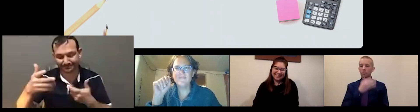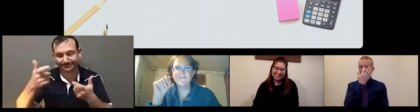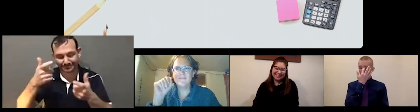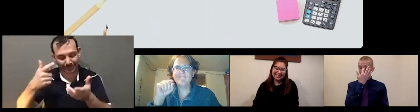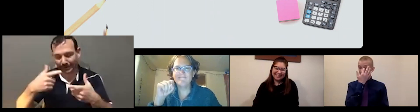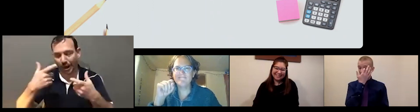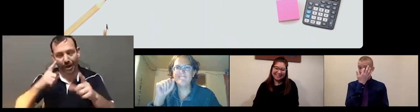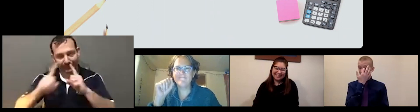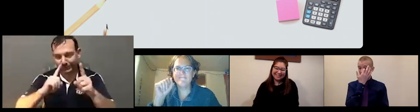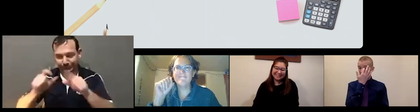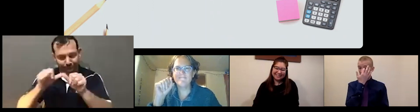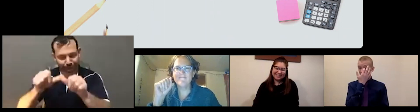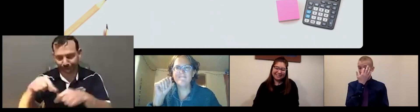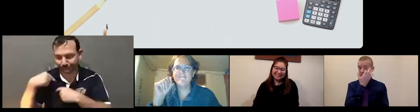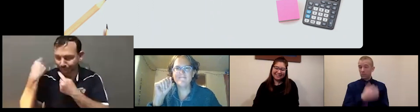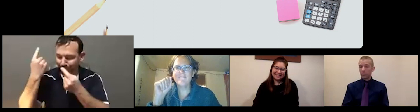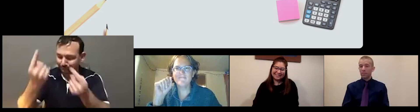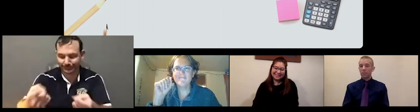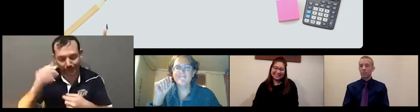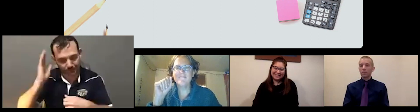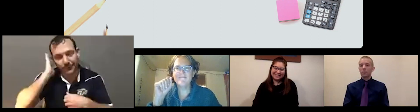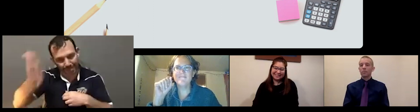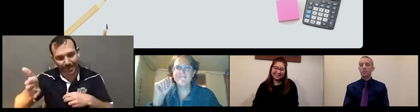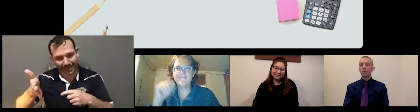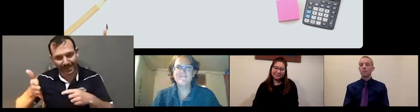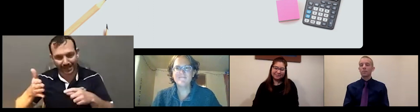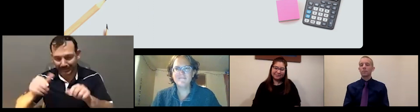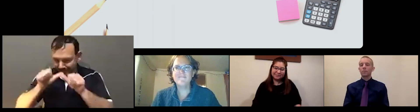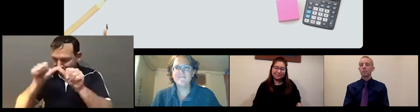That’s a long-standing conversation that we will continue to have.